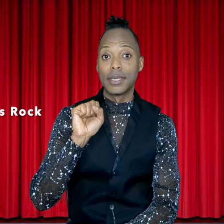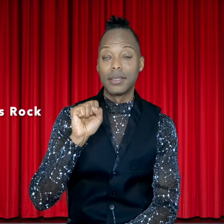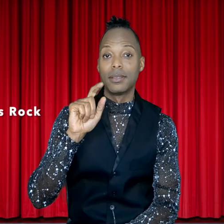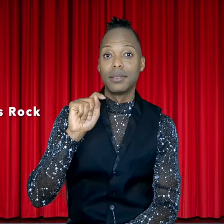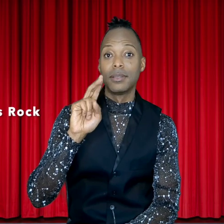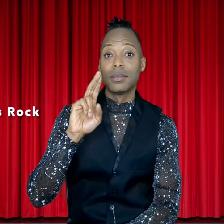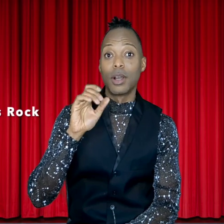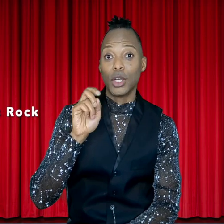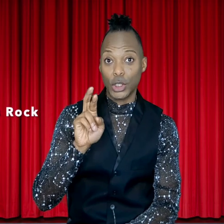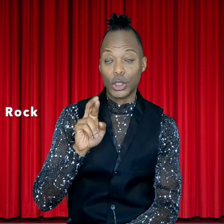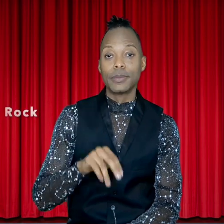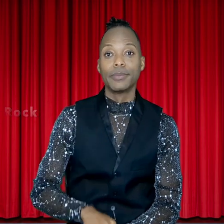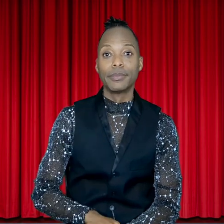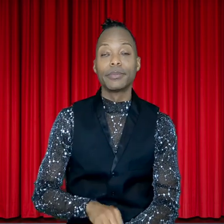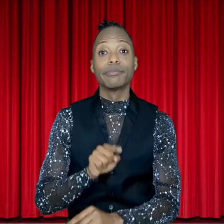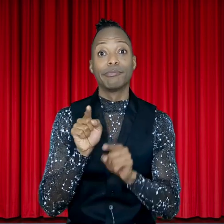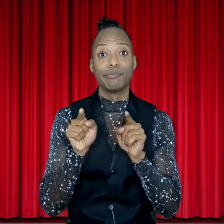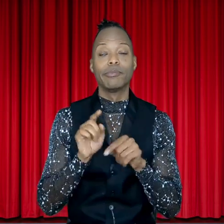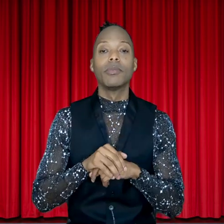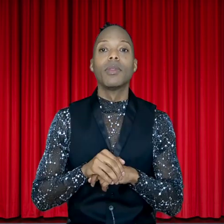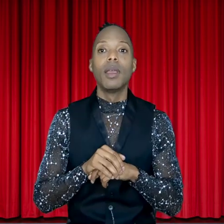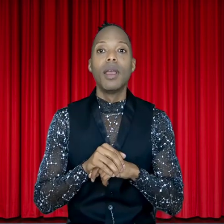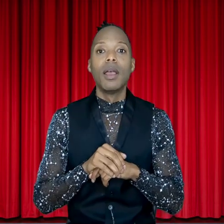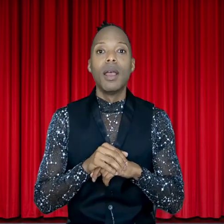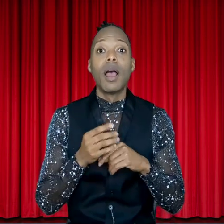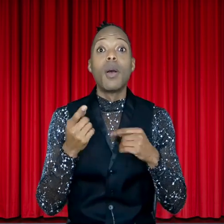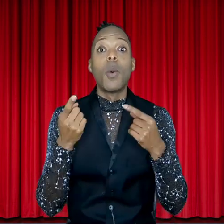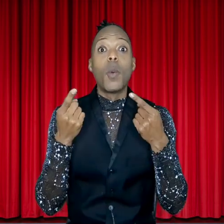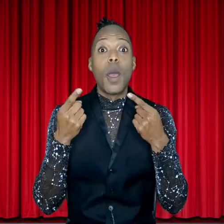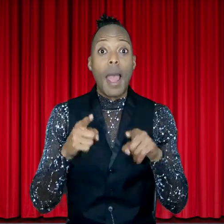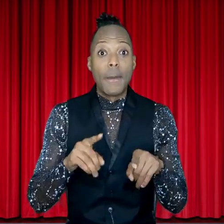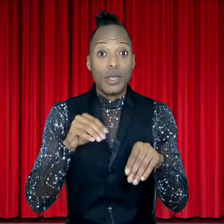What happened during the academy award,